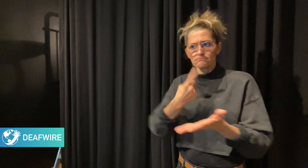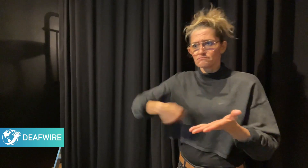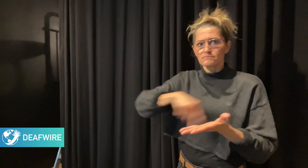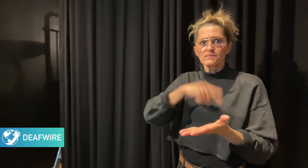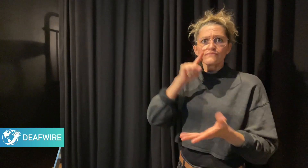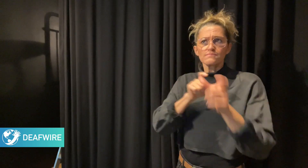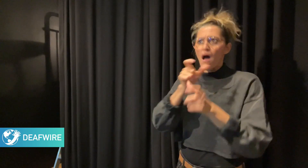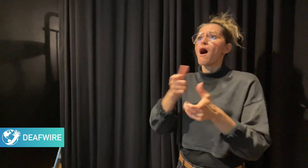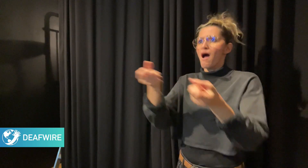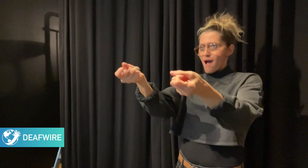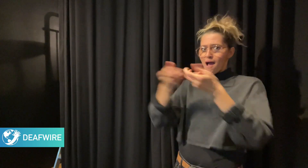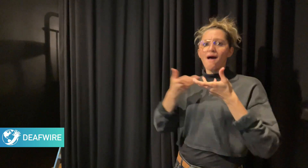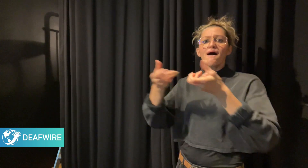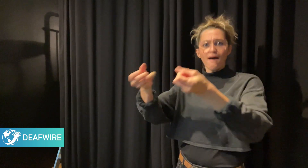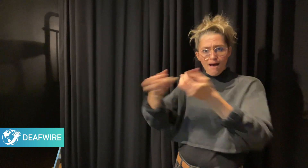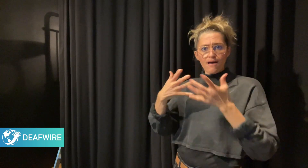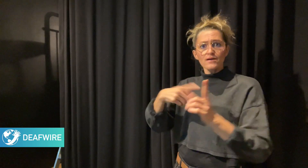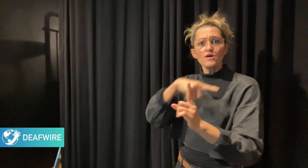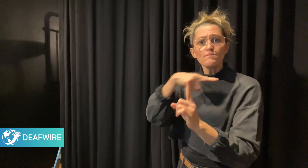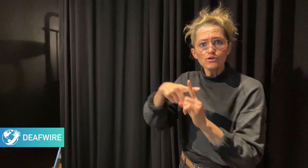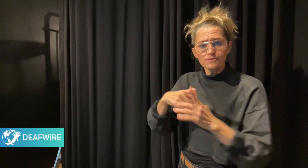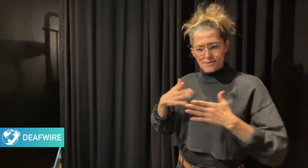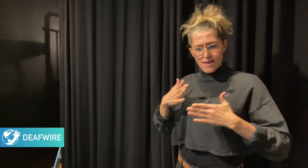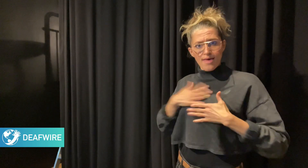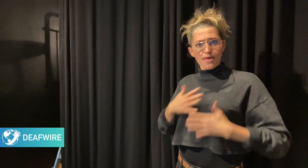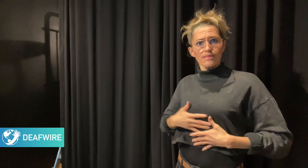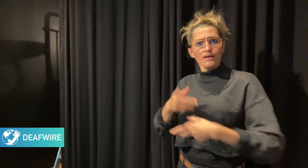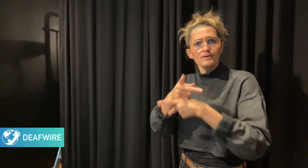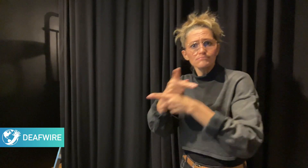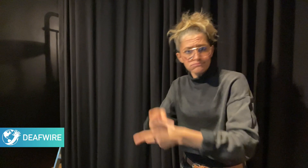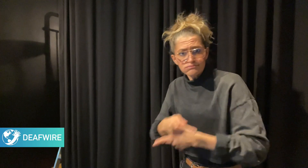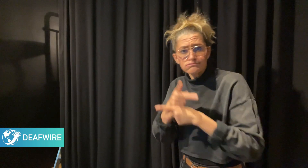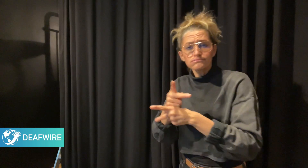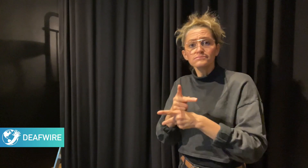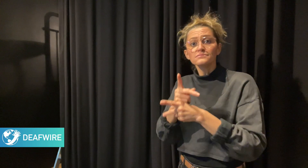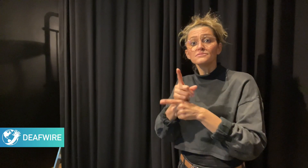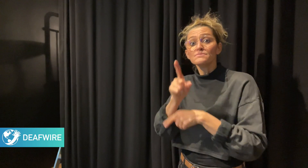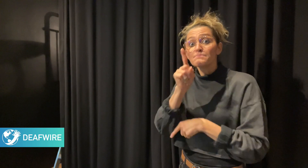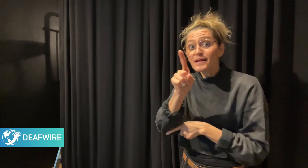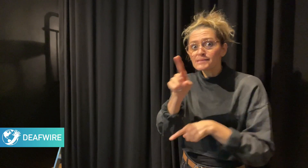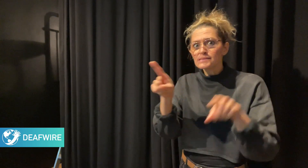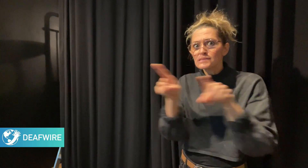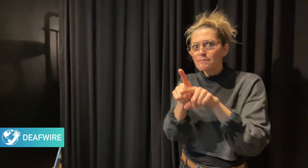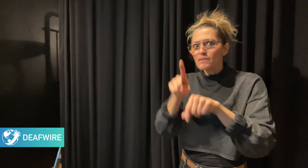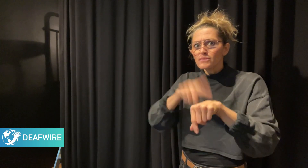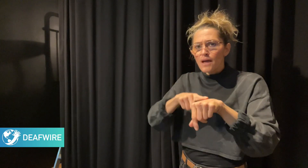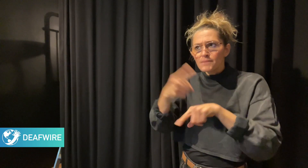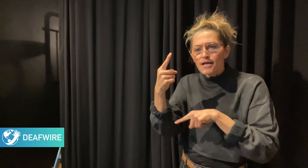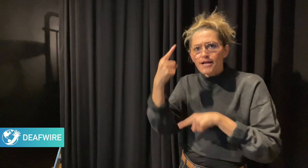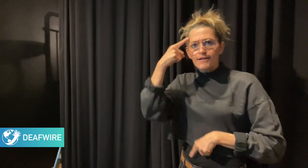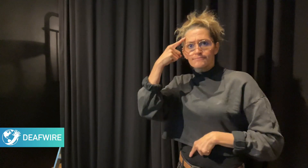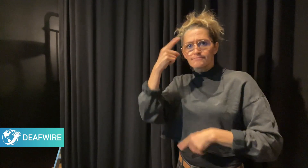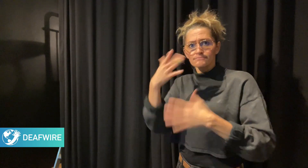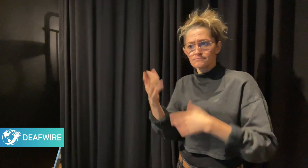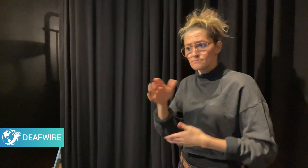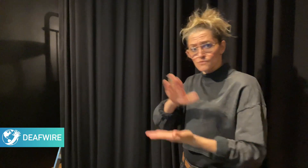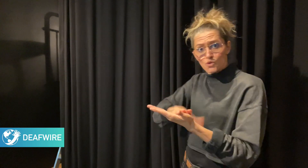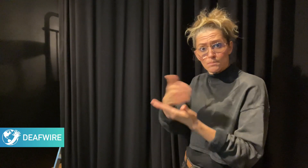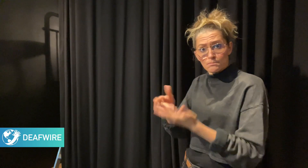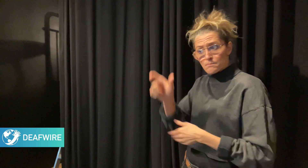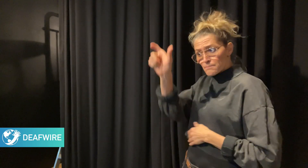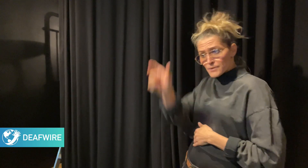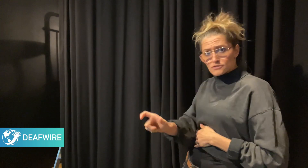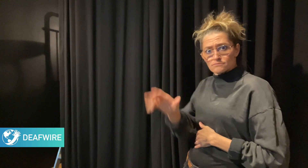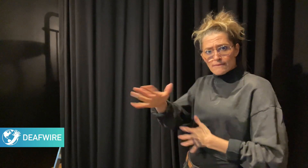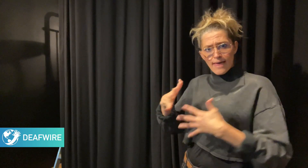and healthcare without risking the health of the interpreter